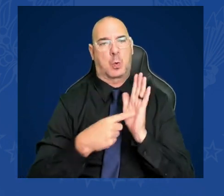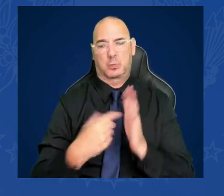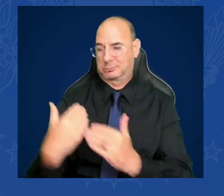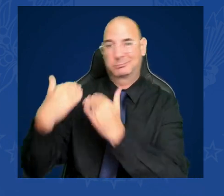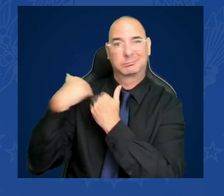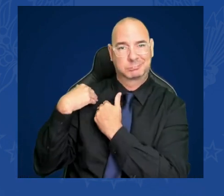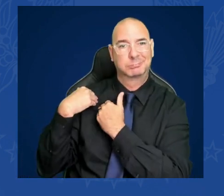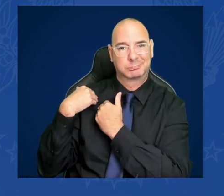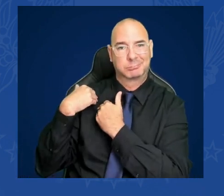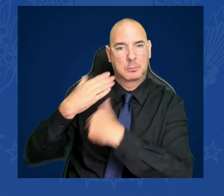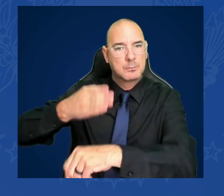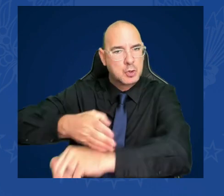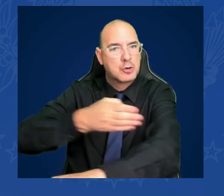Today is a joyous occasion,